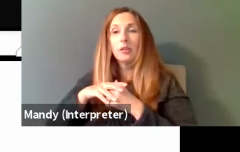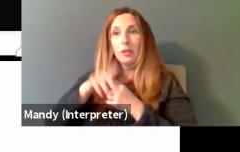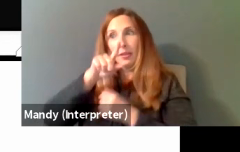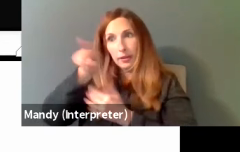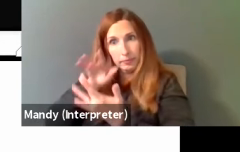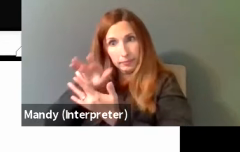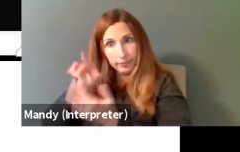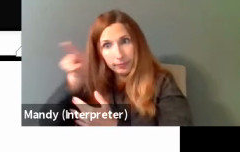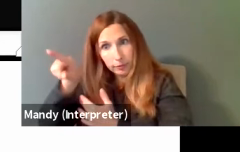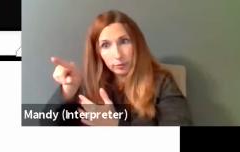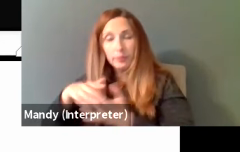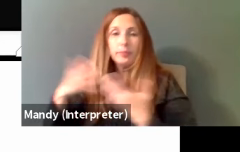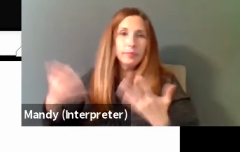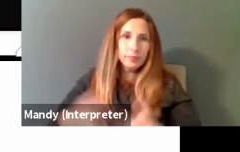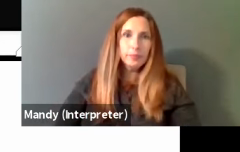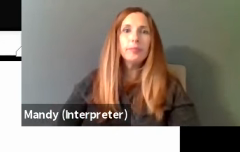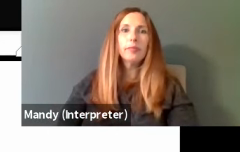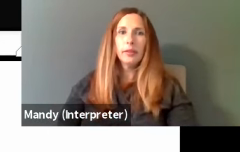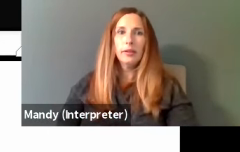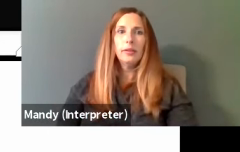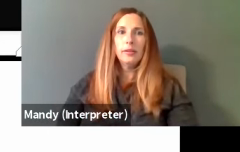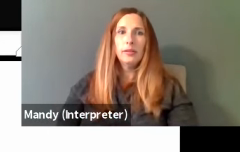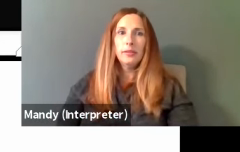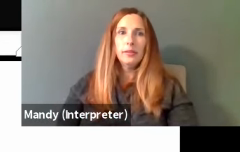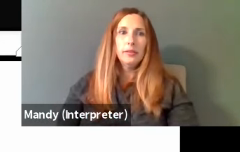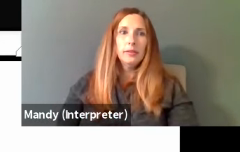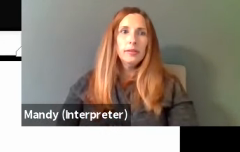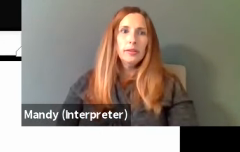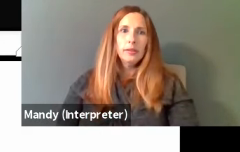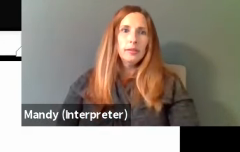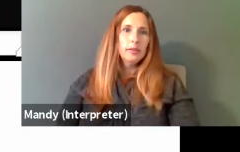There are lots of target populations out there.